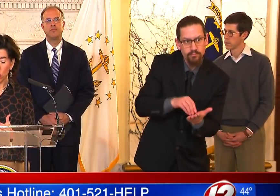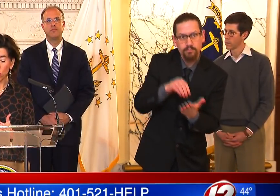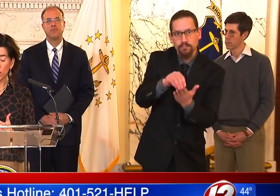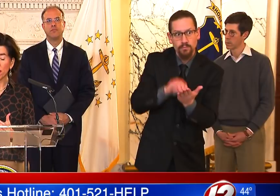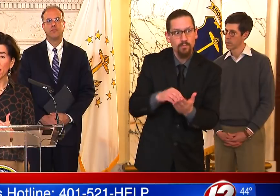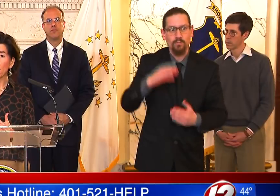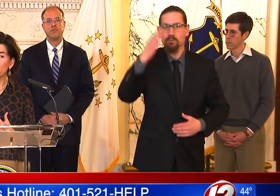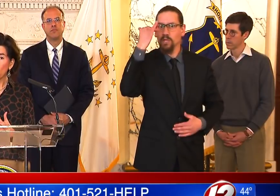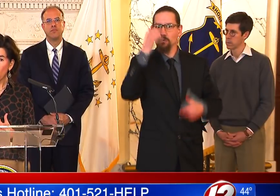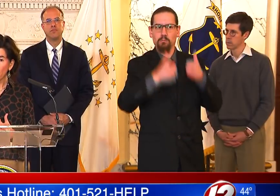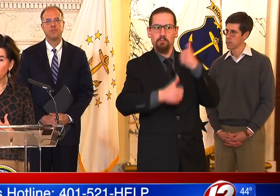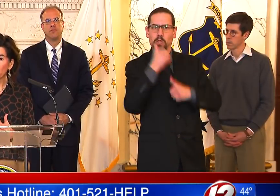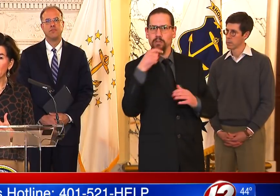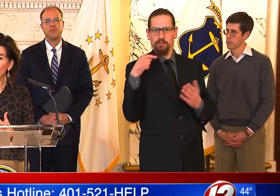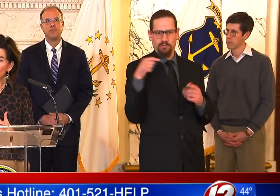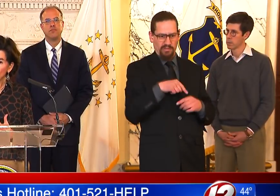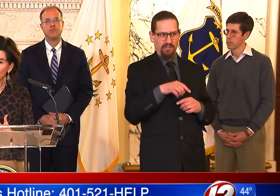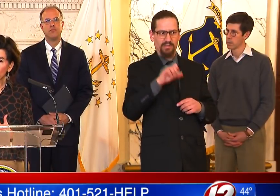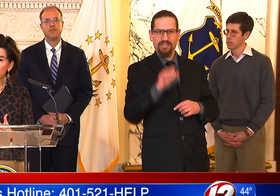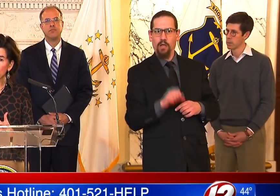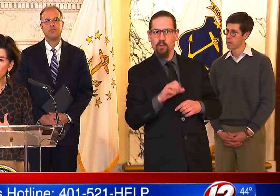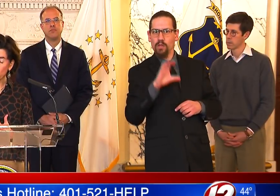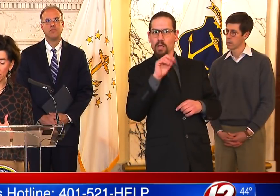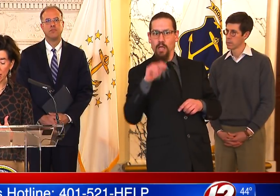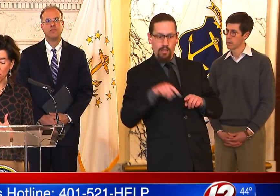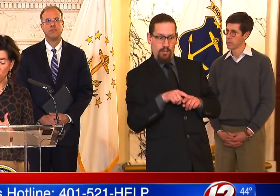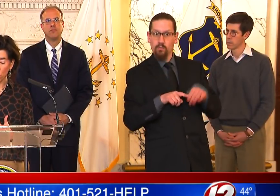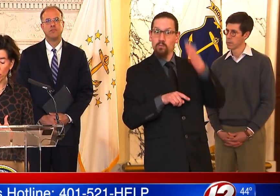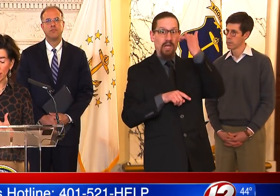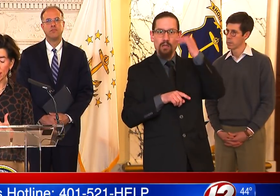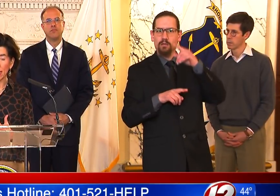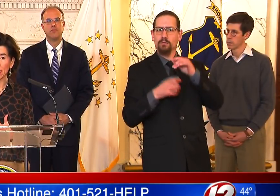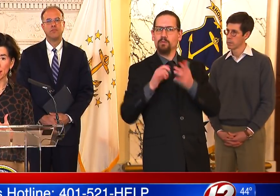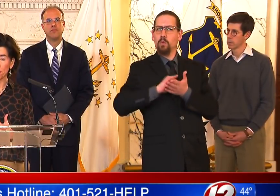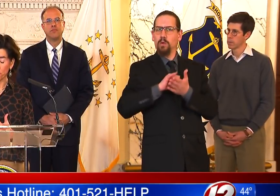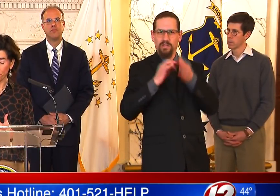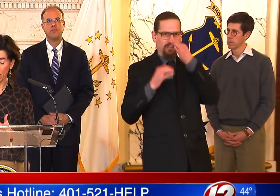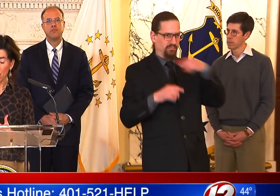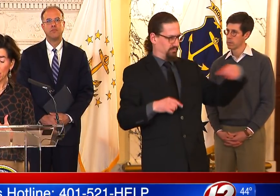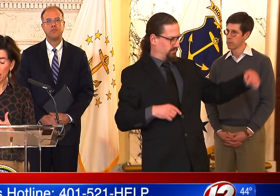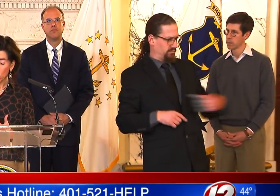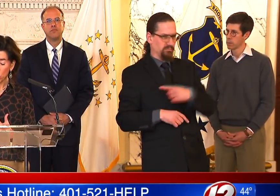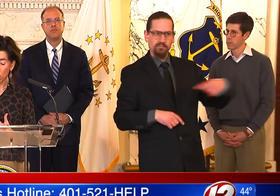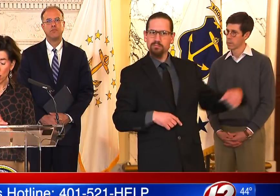POLICE WILL BE SURE ANYONE PLANNING TO STAY HERE IN RHODE ISLAND FOR NONWORK PURPOSES NO